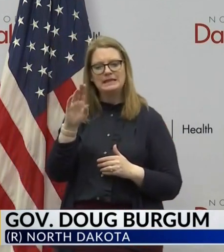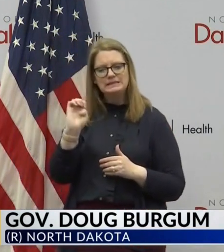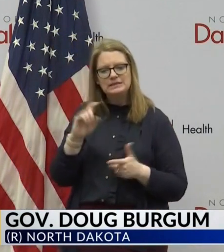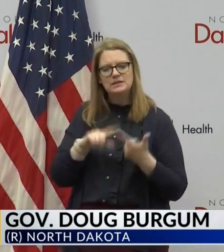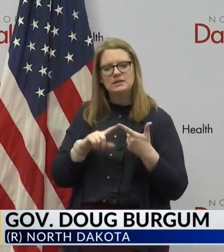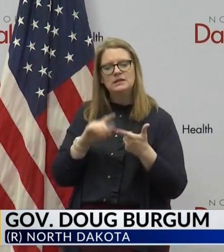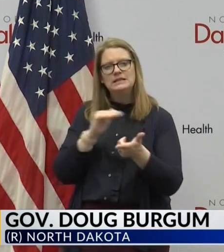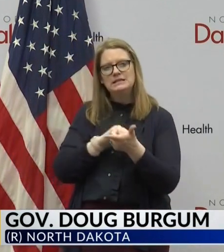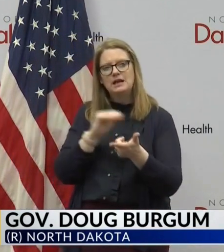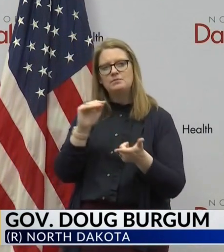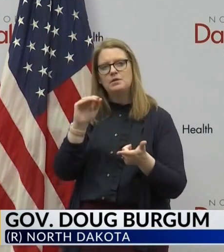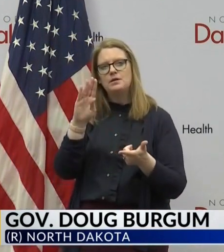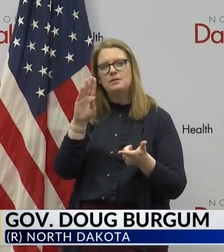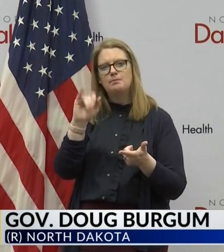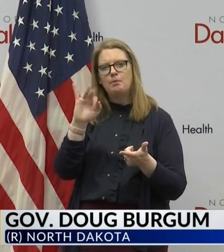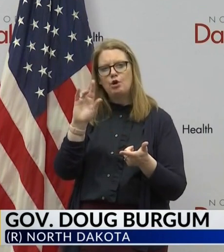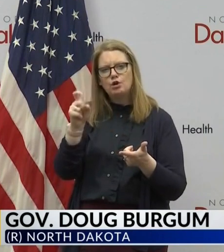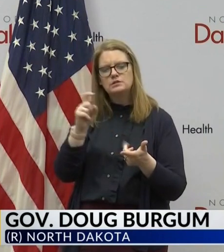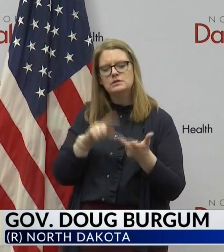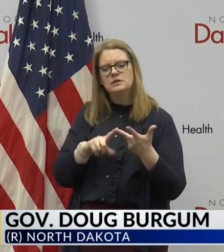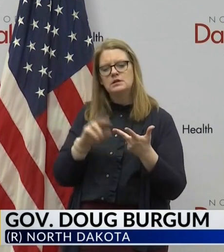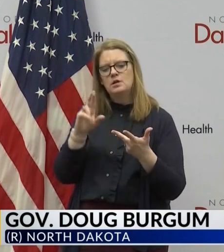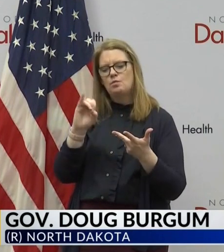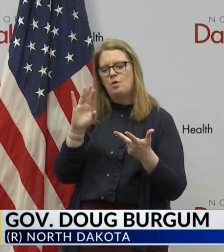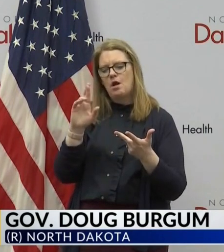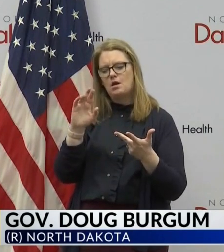TASK FORCE WORKING TO DEVELOP STANDARD OPERATING PROCEDURES TO KEEP EVERYONE SAFE.